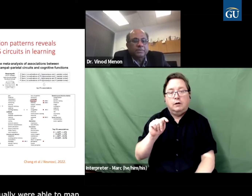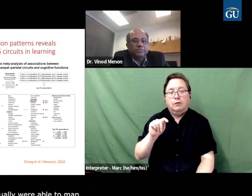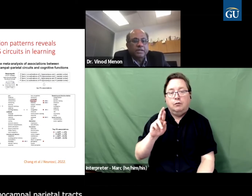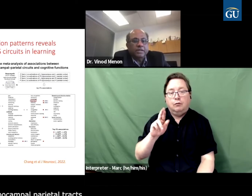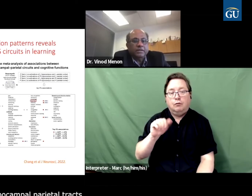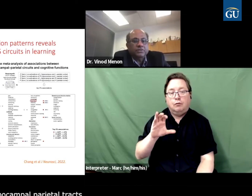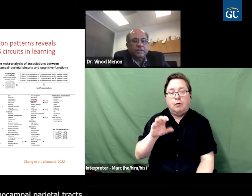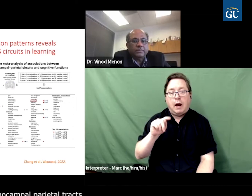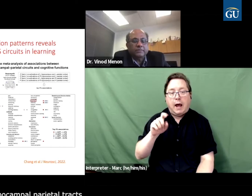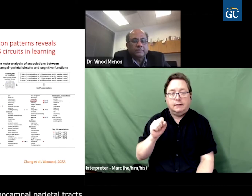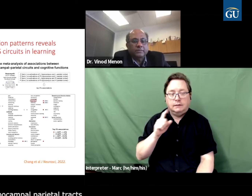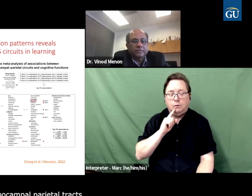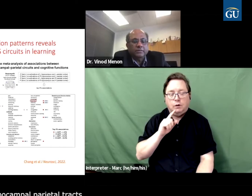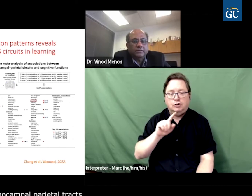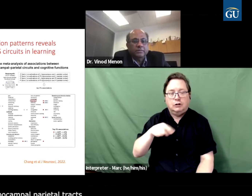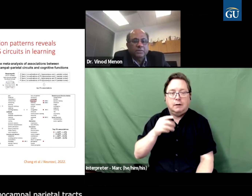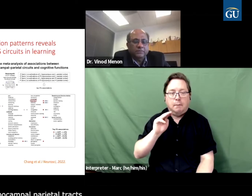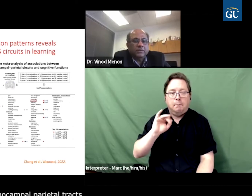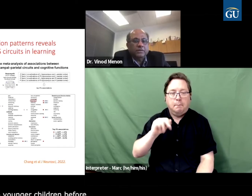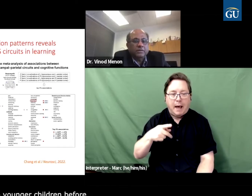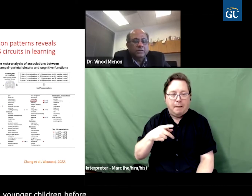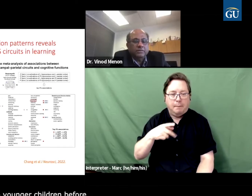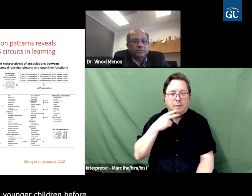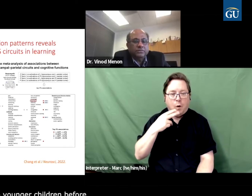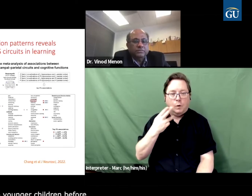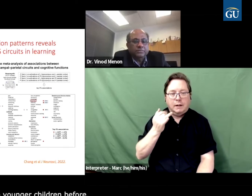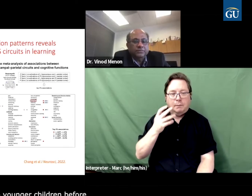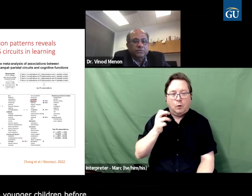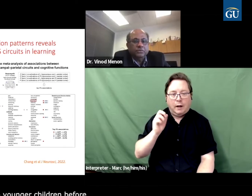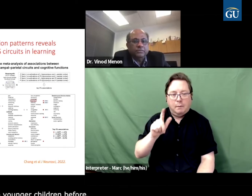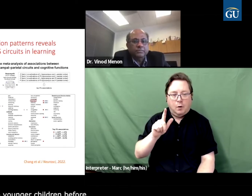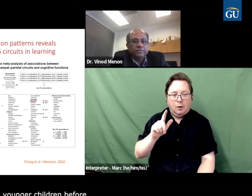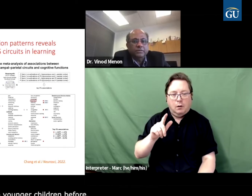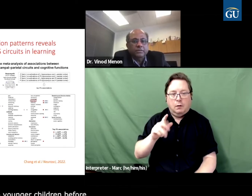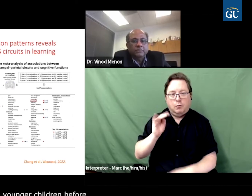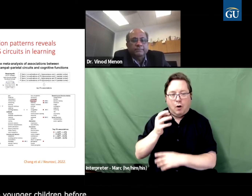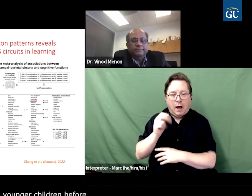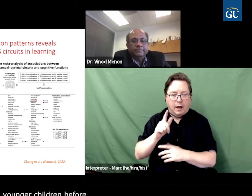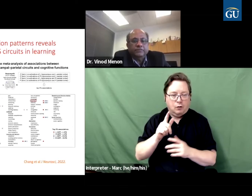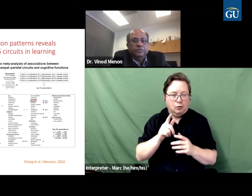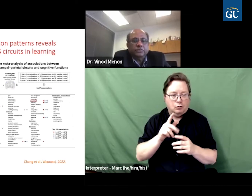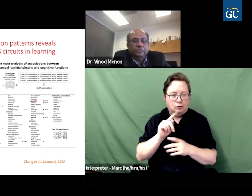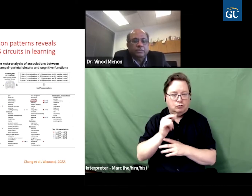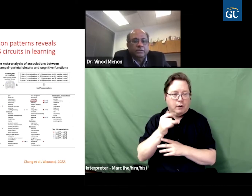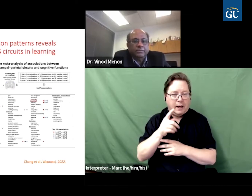out these hippocampal parietal tracts